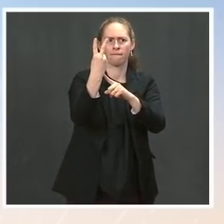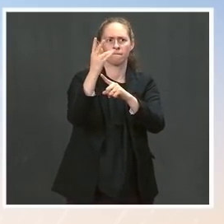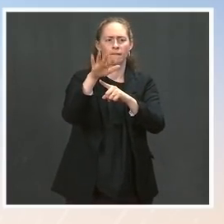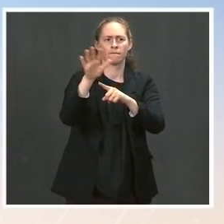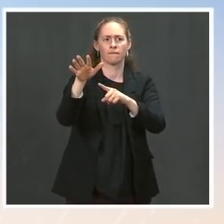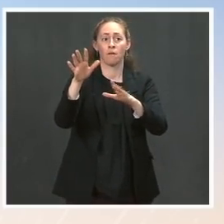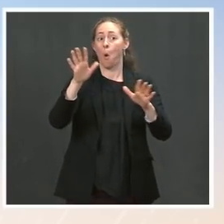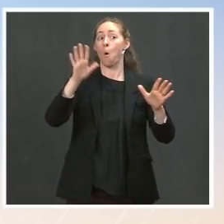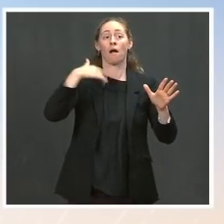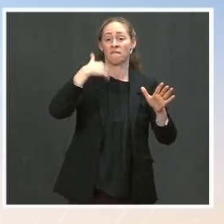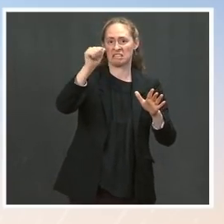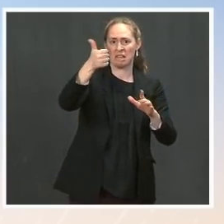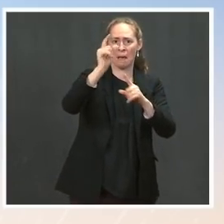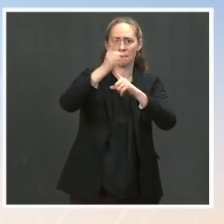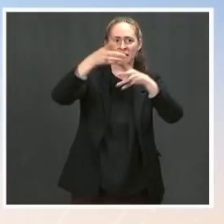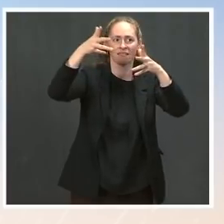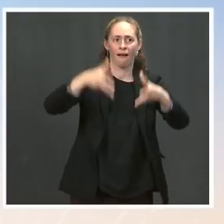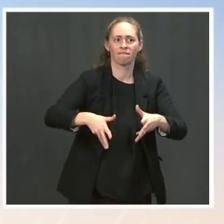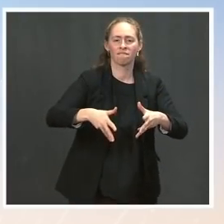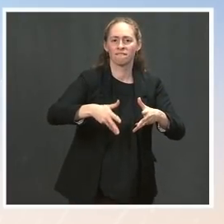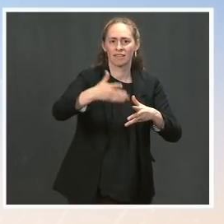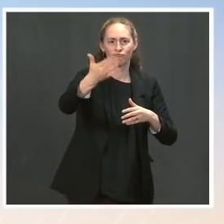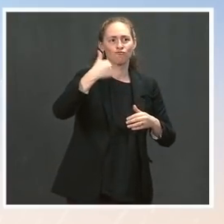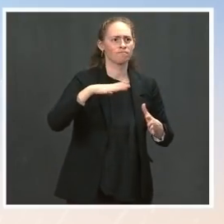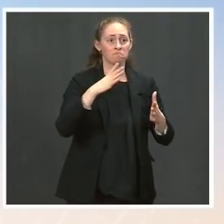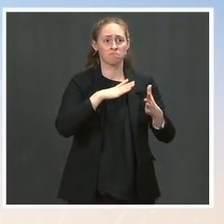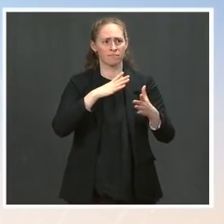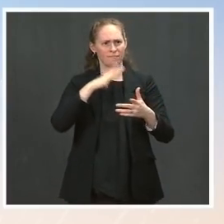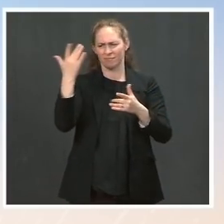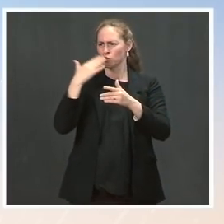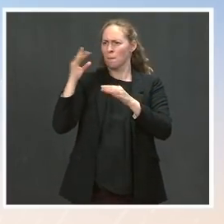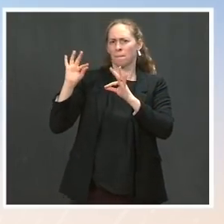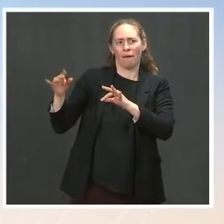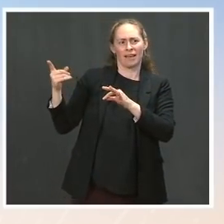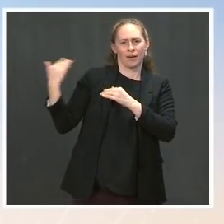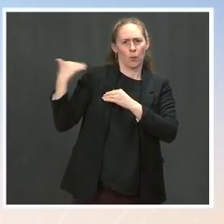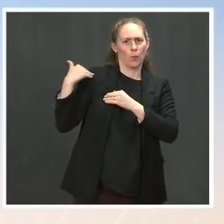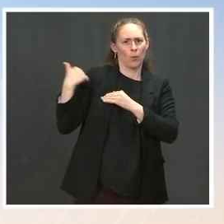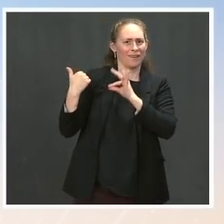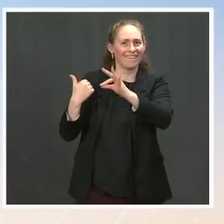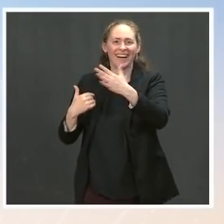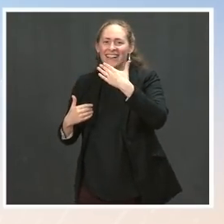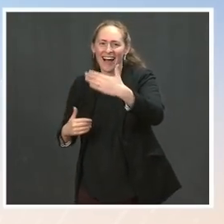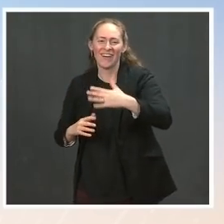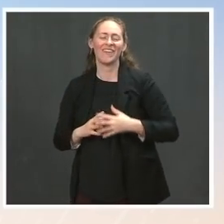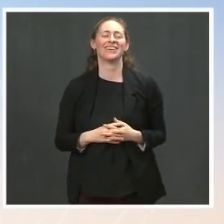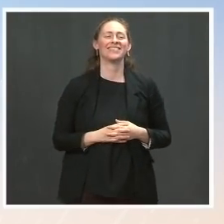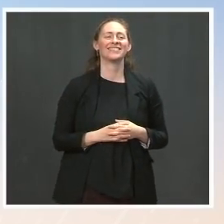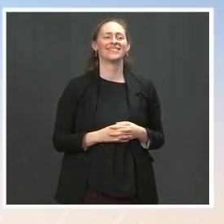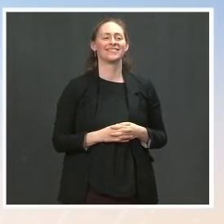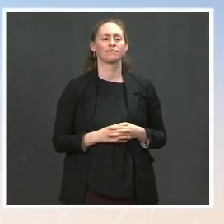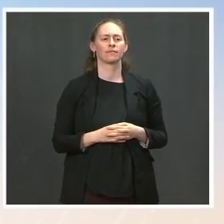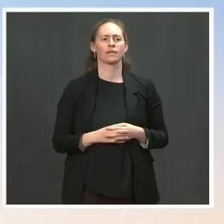Alex is so responsible for keeping track. She -- she is. The Press: Got to keep it rolling. Ms. Psaki: Yeah, go ahead. Go ahead. The Press: When can we expect to see the President